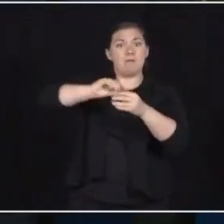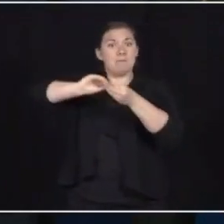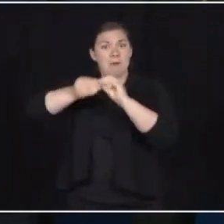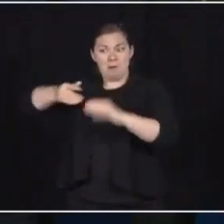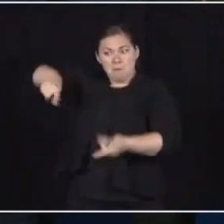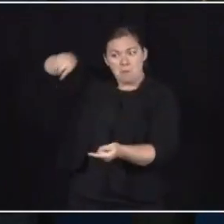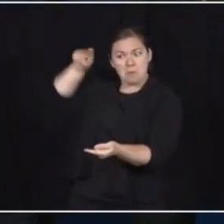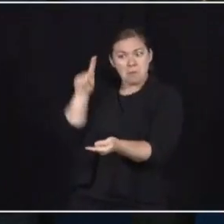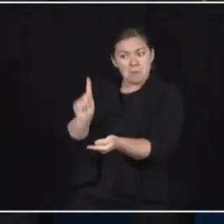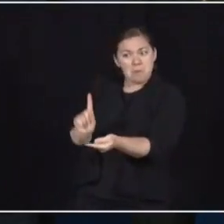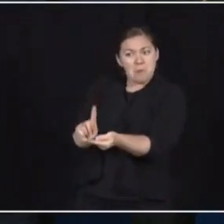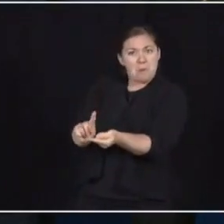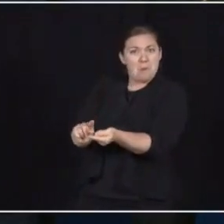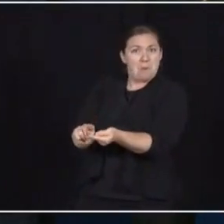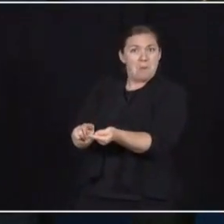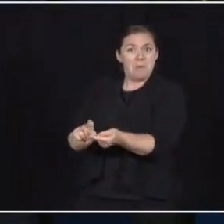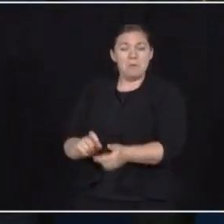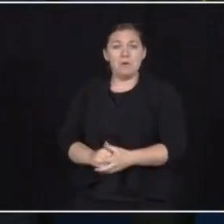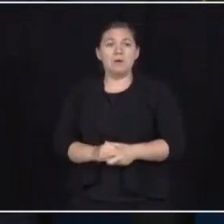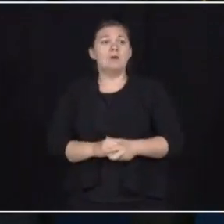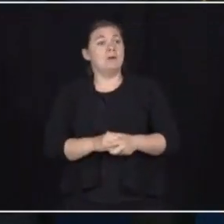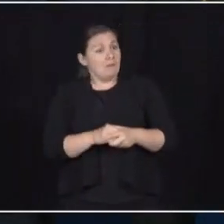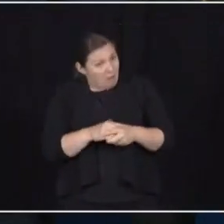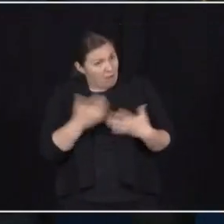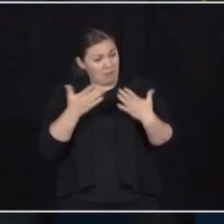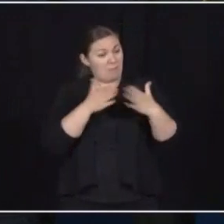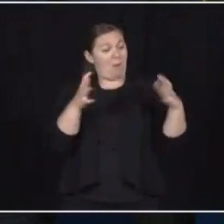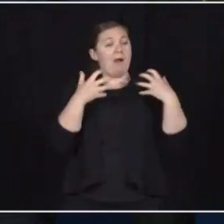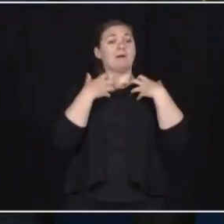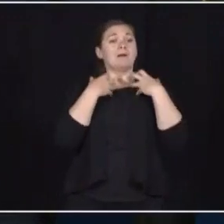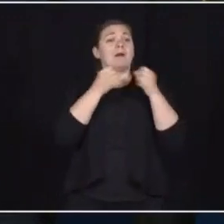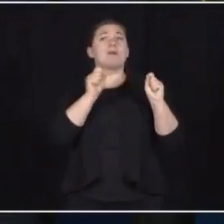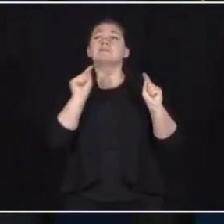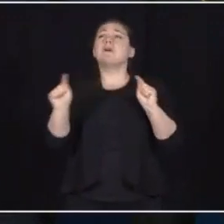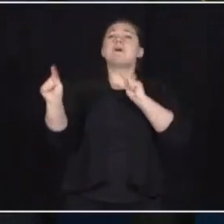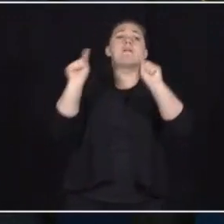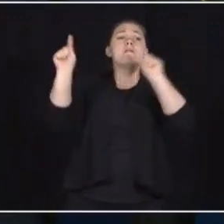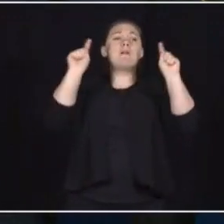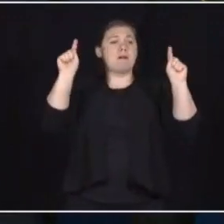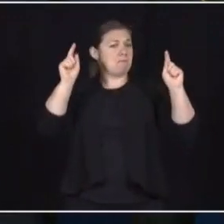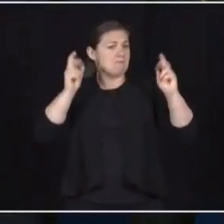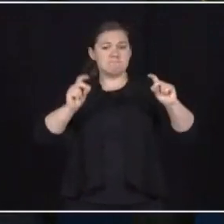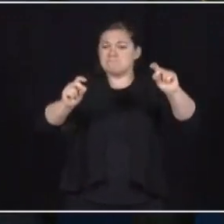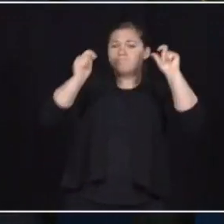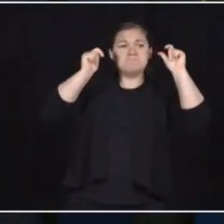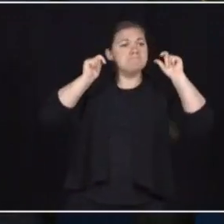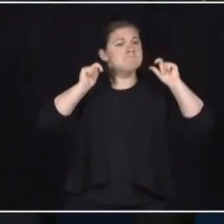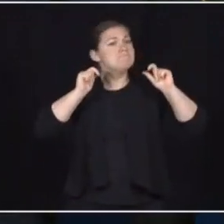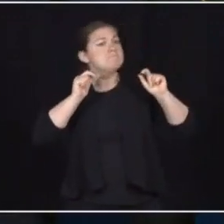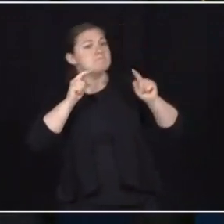all-time lows. At a local level, public health units continue to conduct